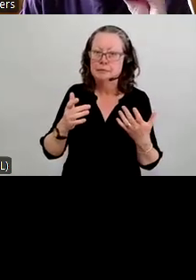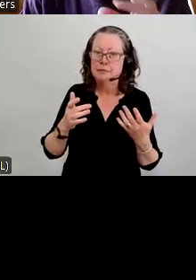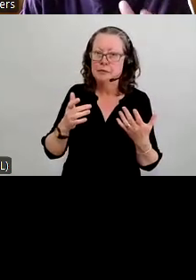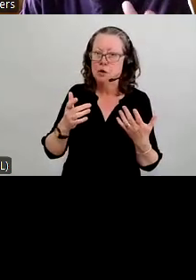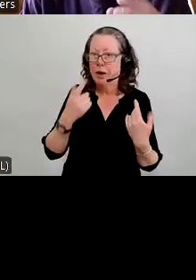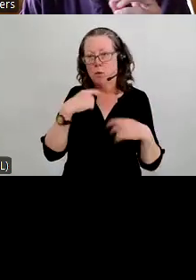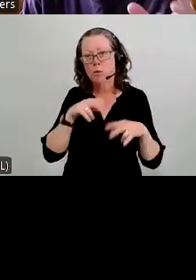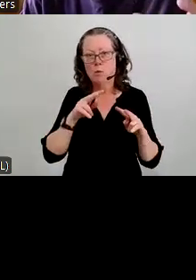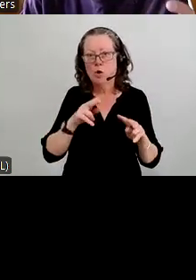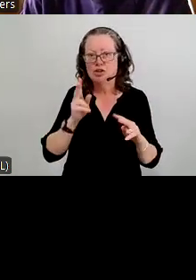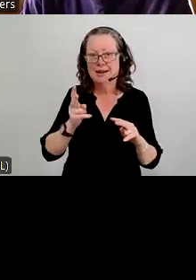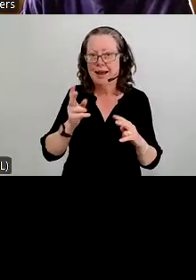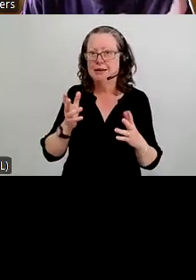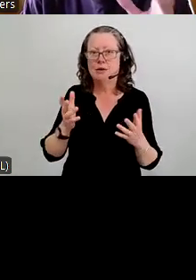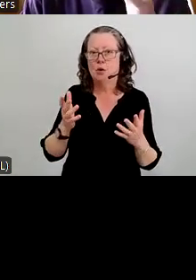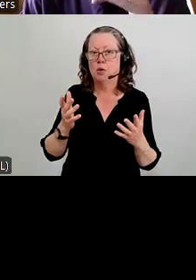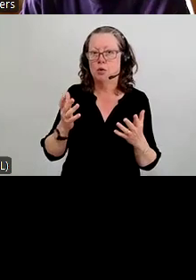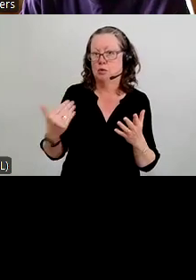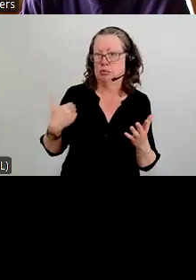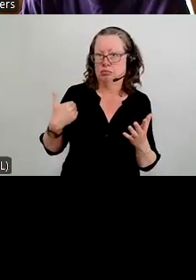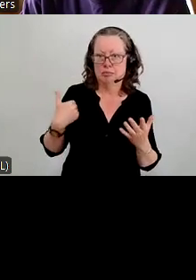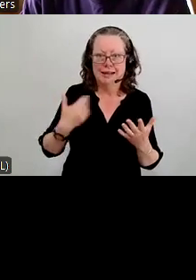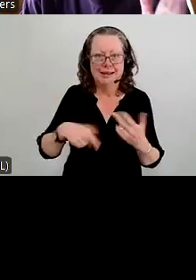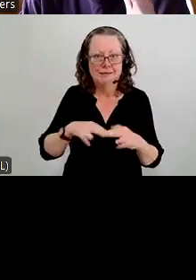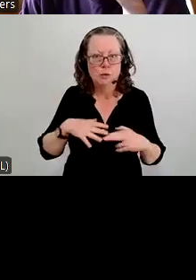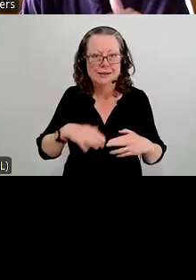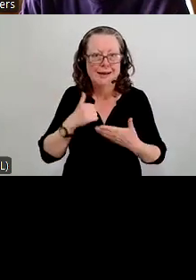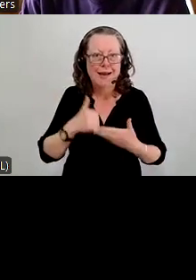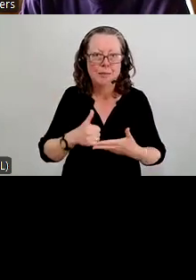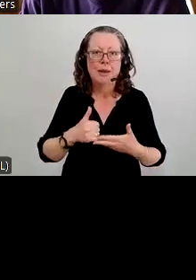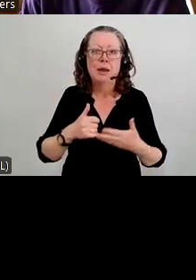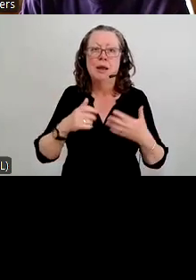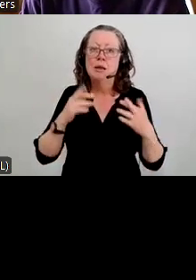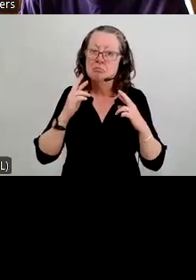Some examples of how that works, why is it useful, how to get started,